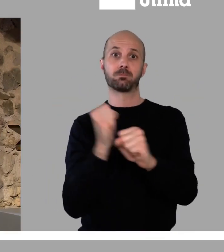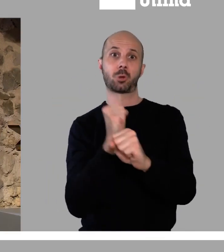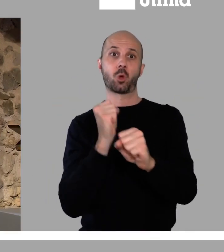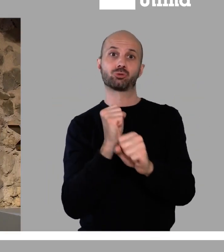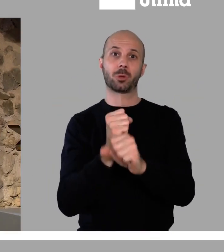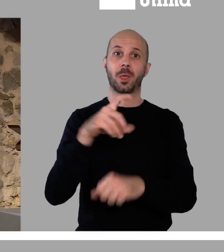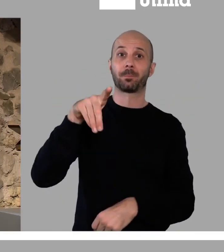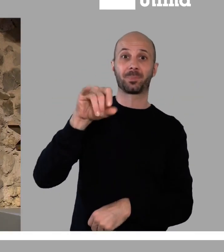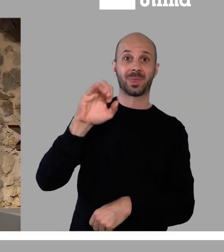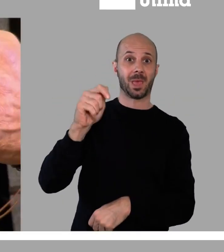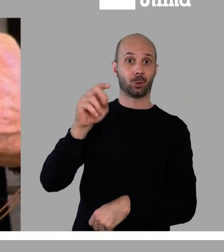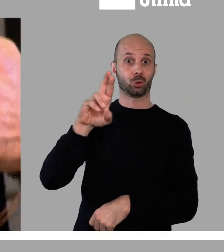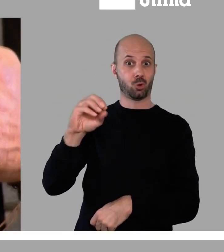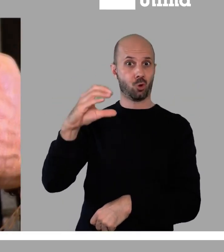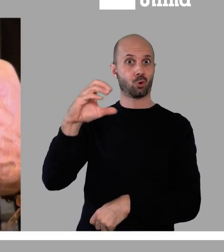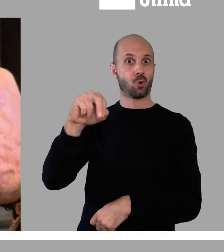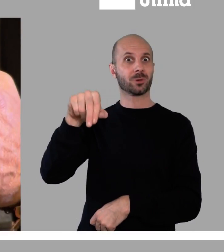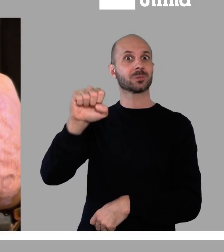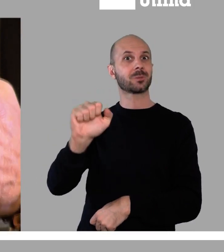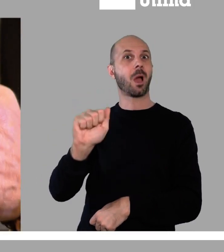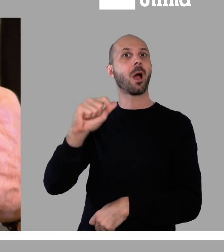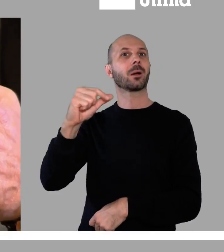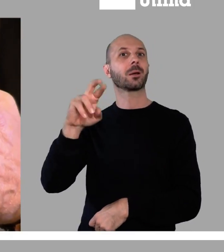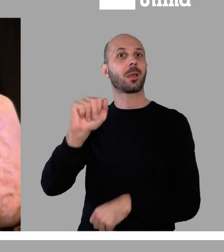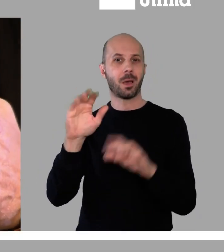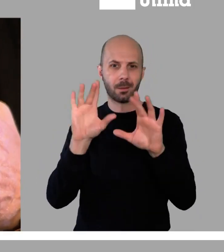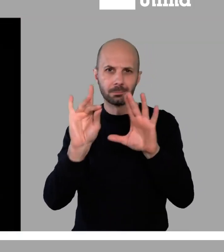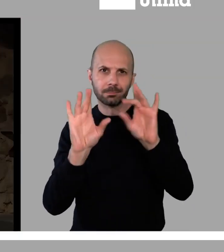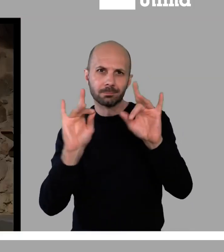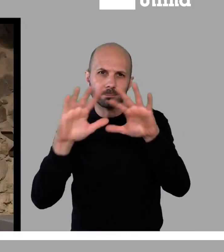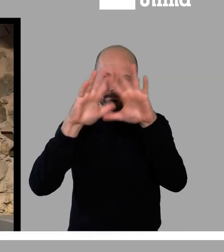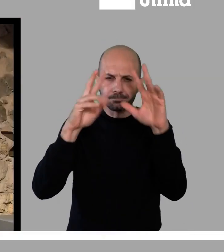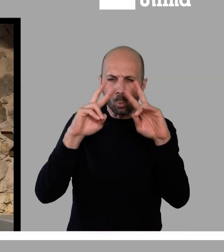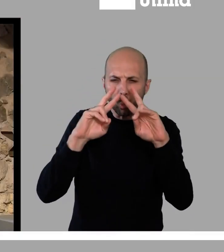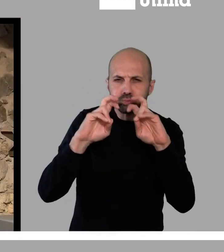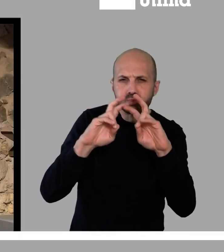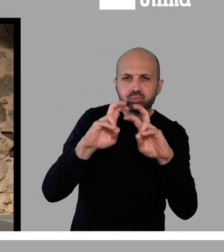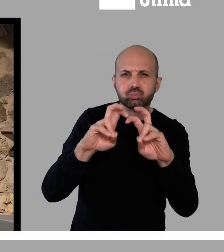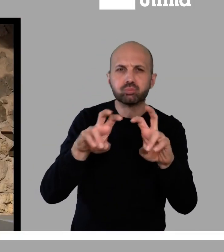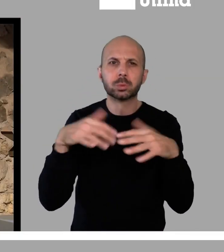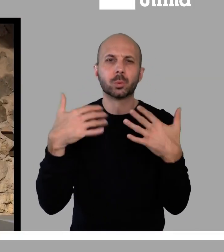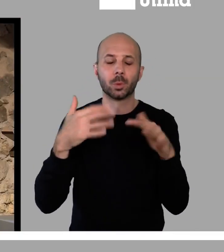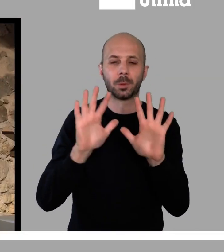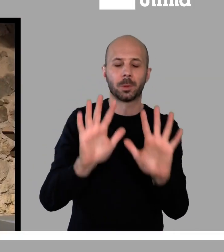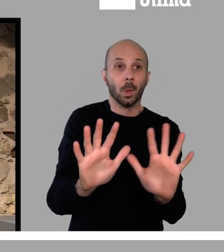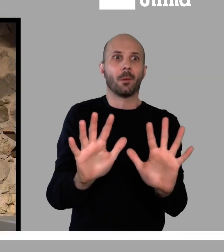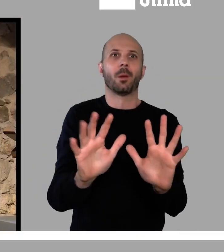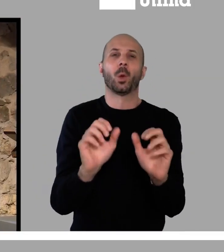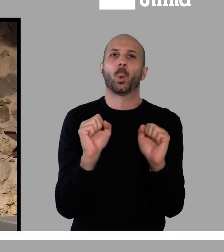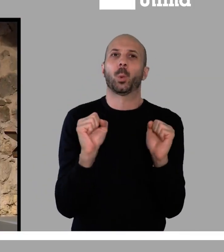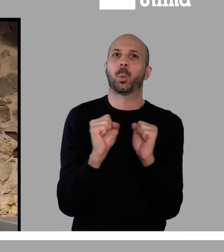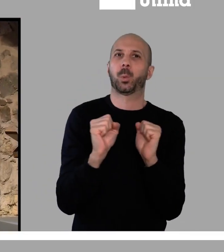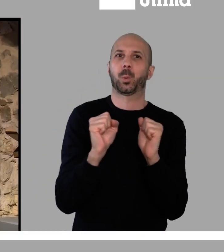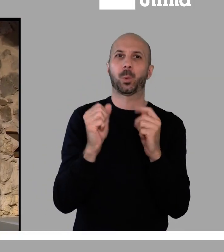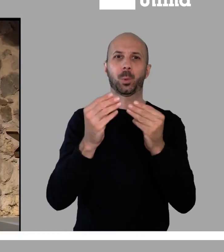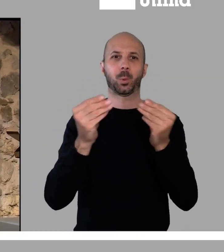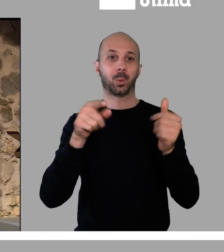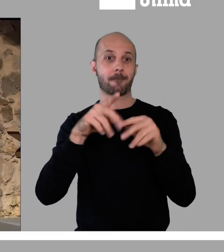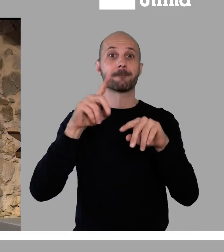everyone should have the opportunity to use a multisensory approach to sculpture and not only a visual one